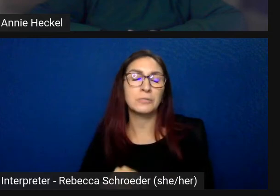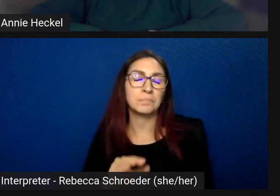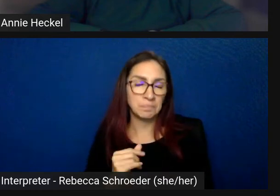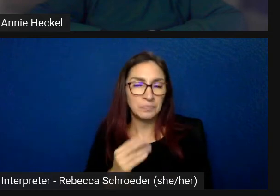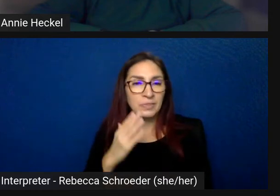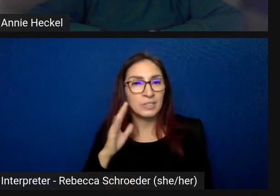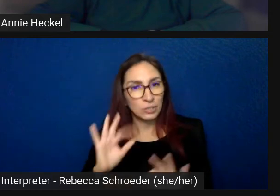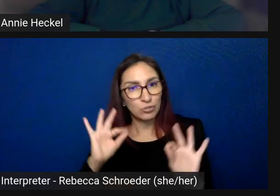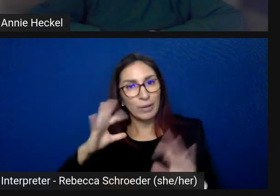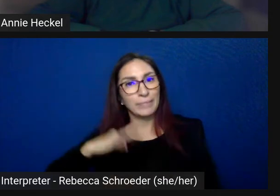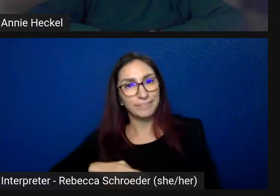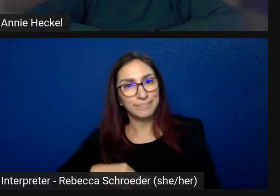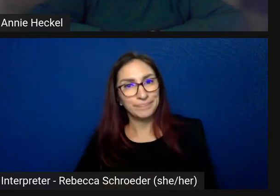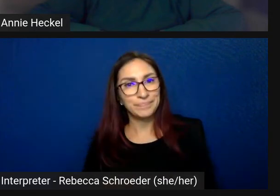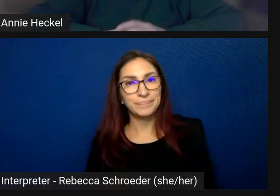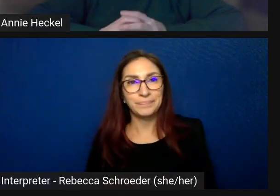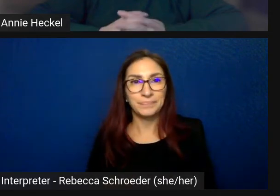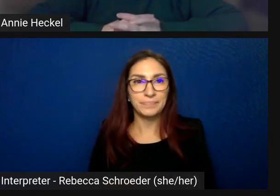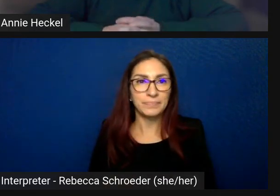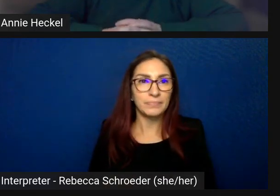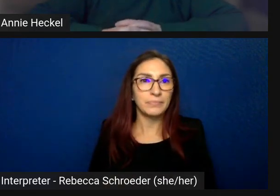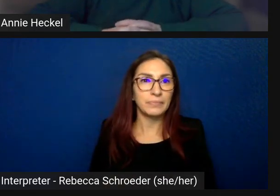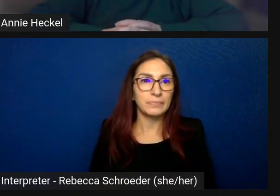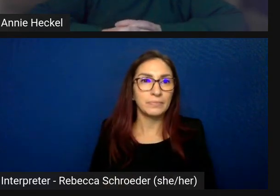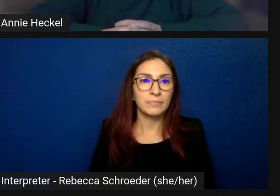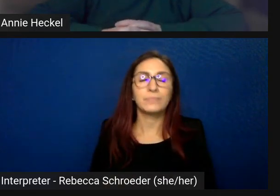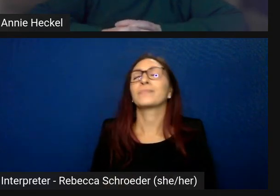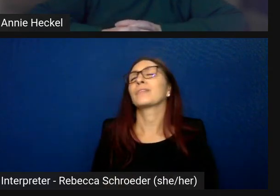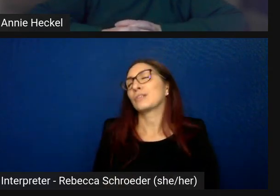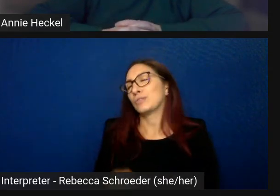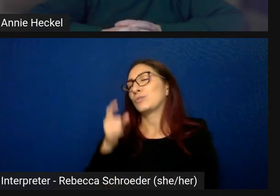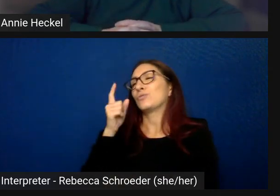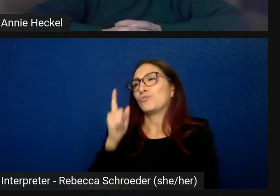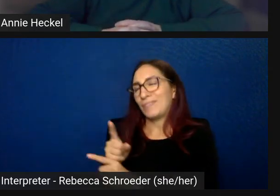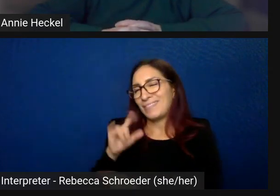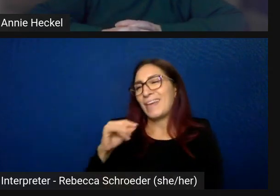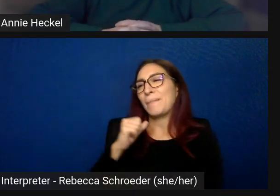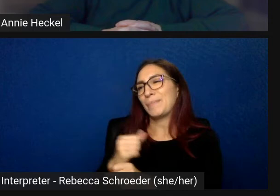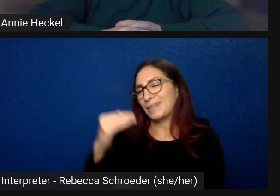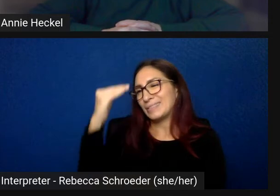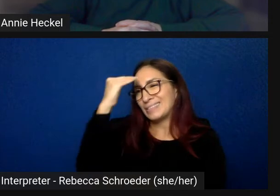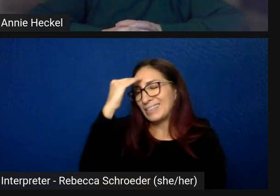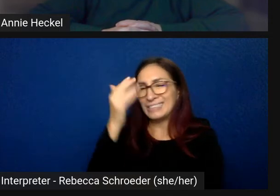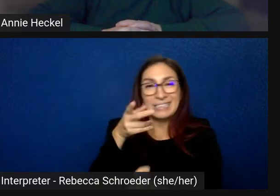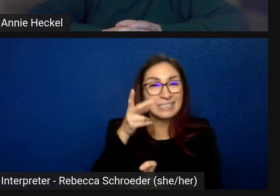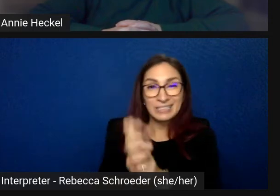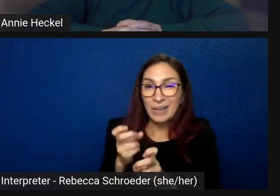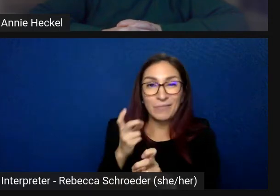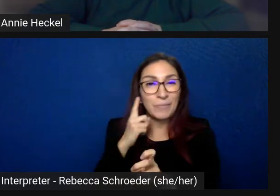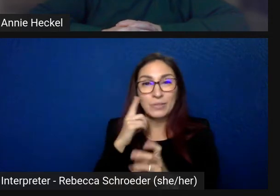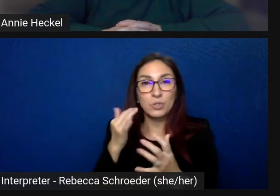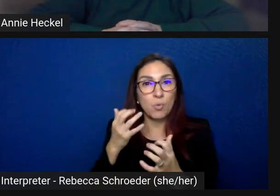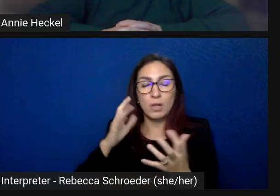Totally, that makes sense. It's hard because you don't want to break patterns too much because people come to expect certain things,